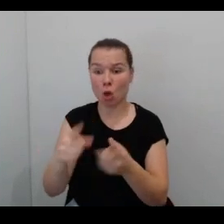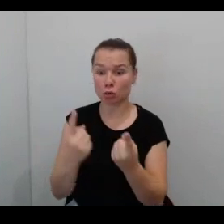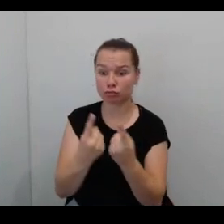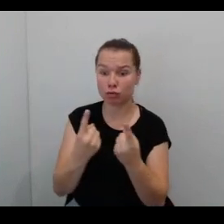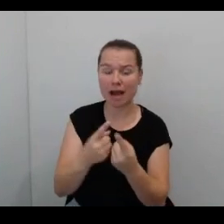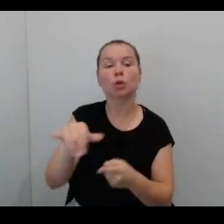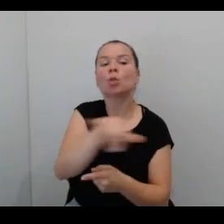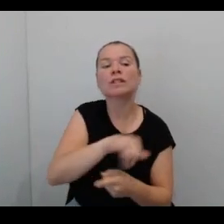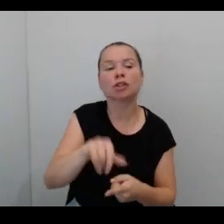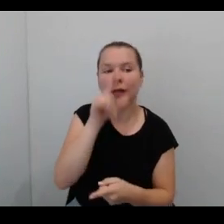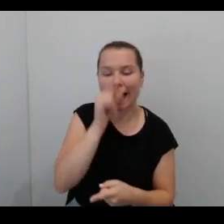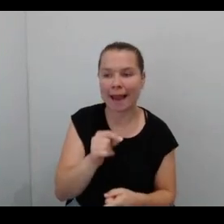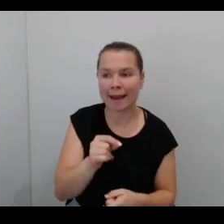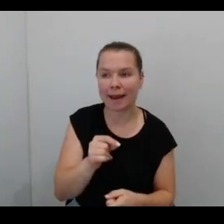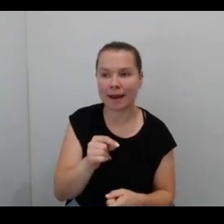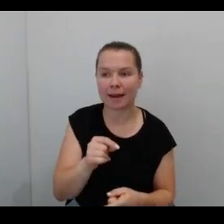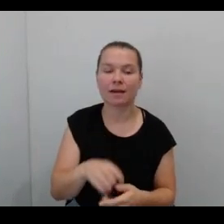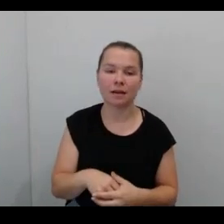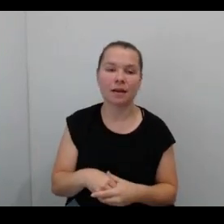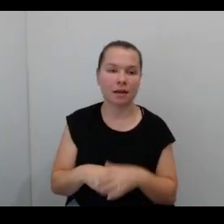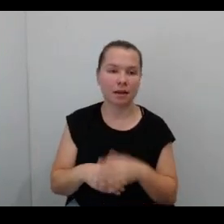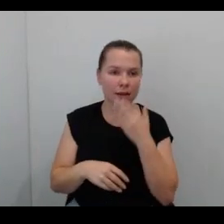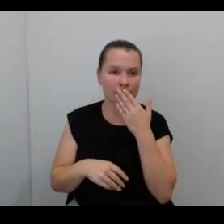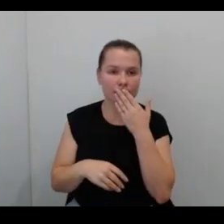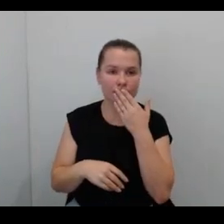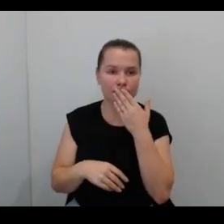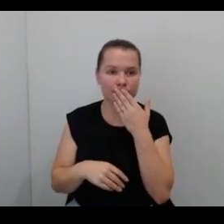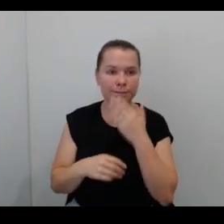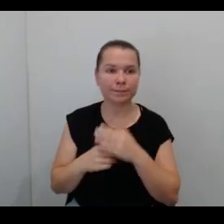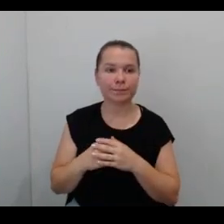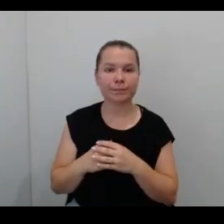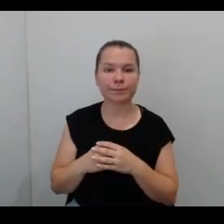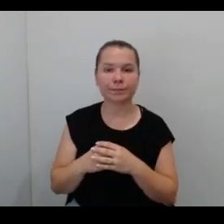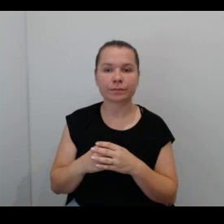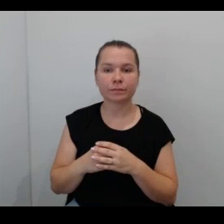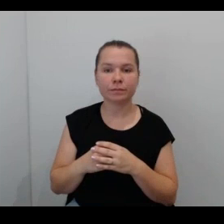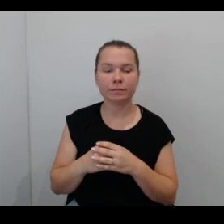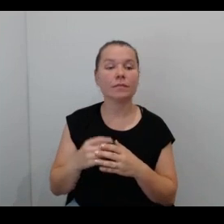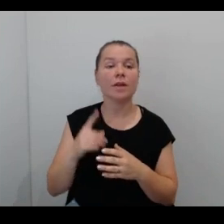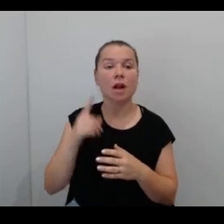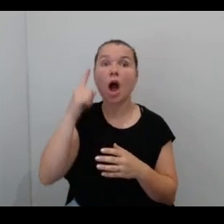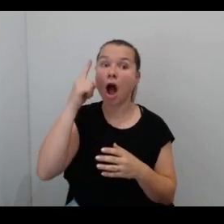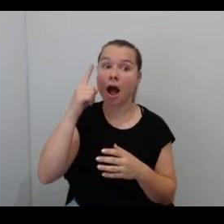As I was saying the government is currently considering that position.